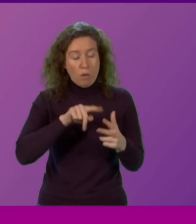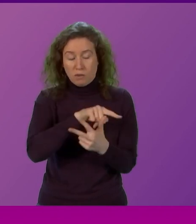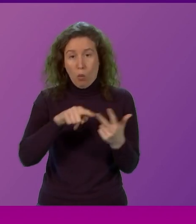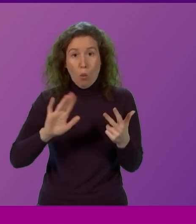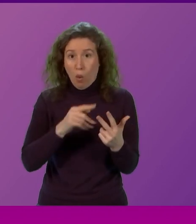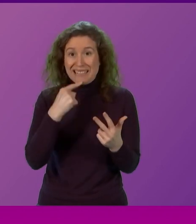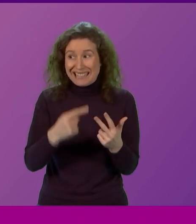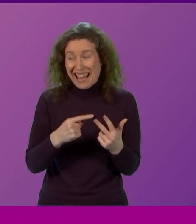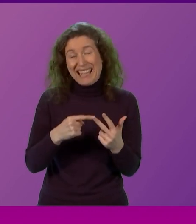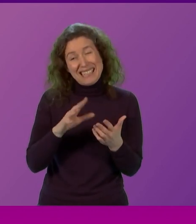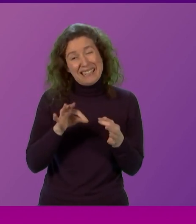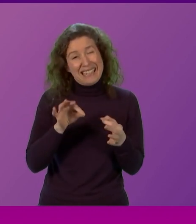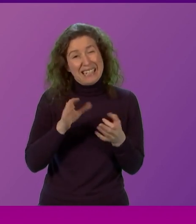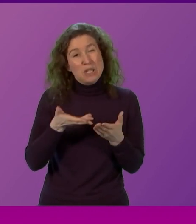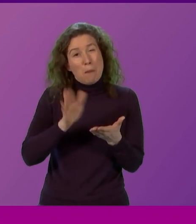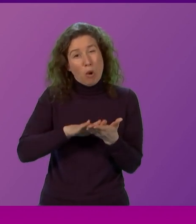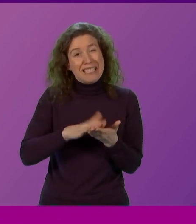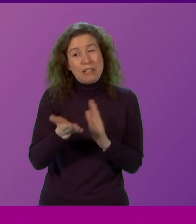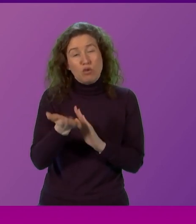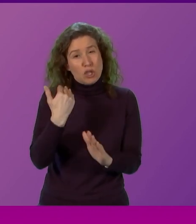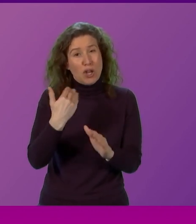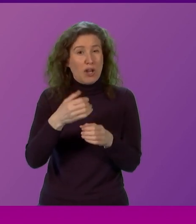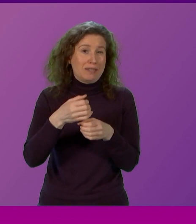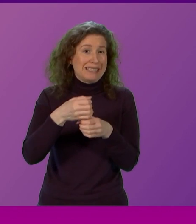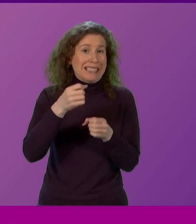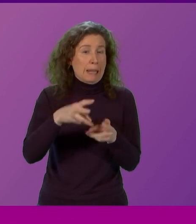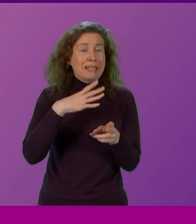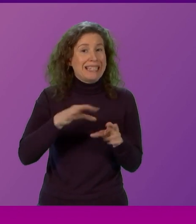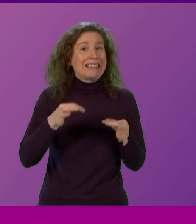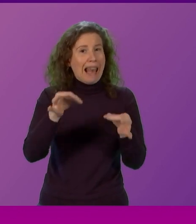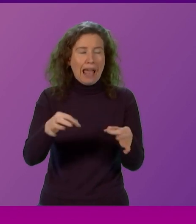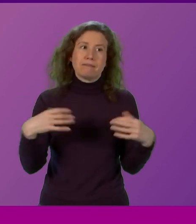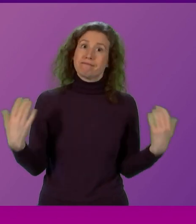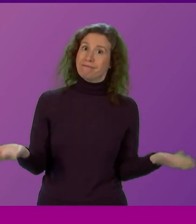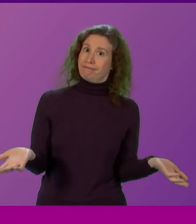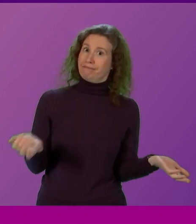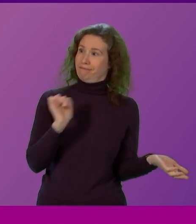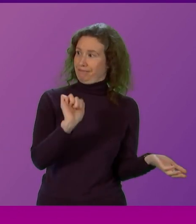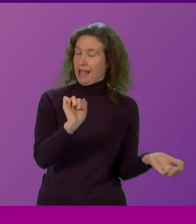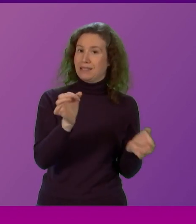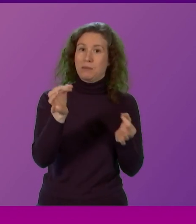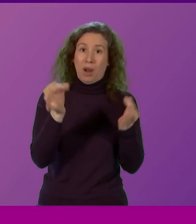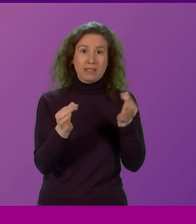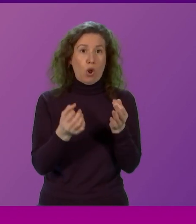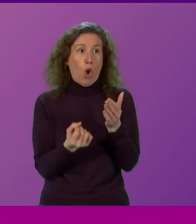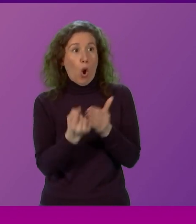scheme should be delayed—that is political opportunism at the heart of the Scottish Government.